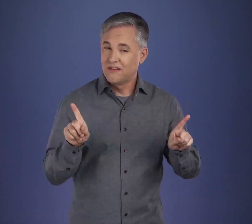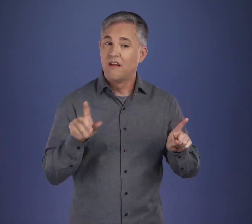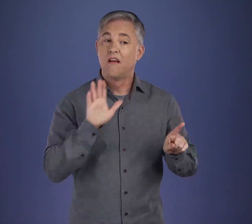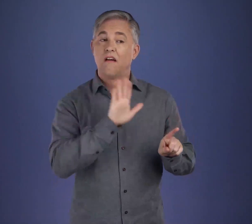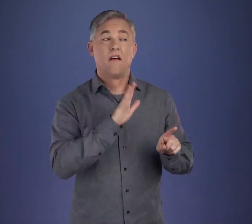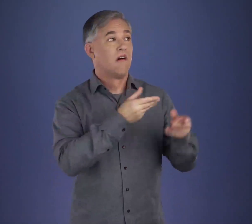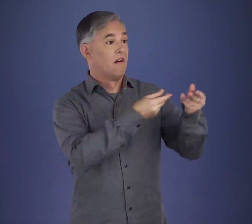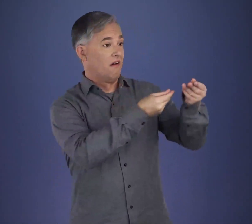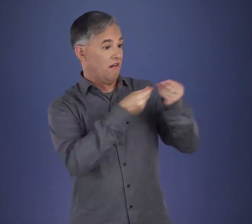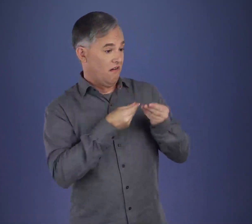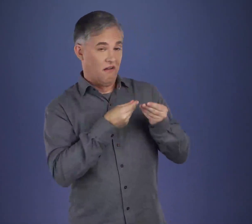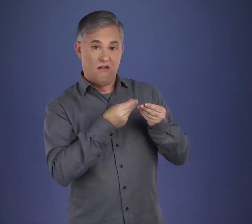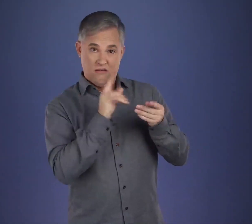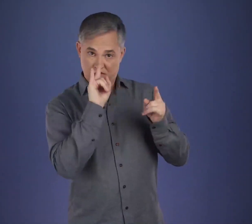unless we give it away.